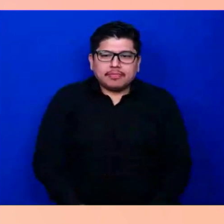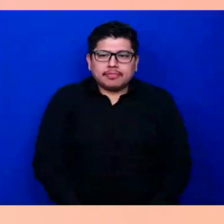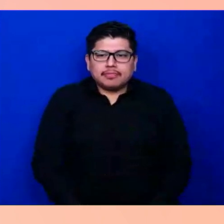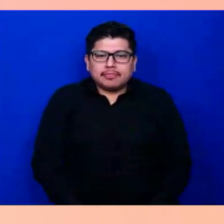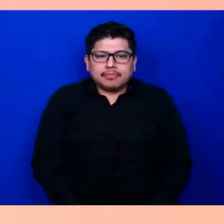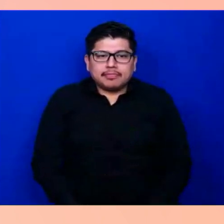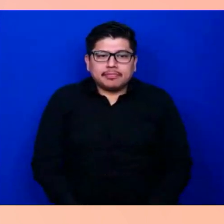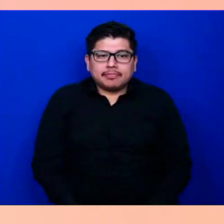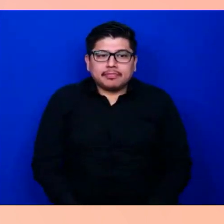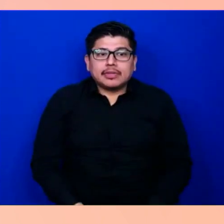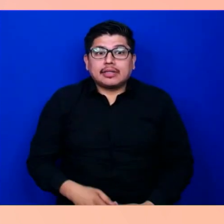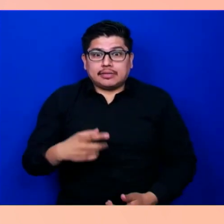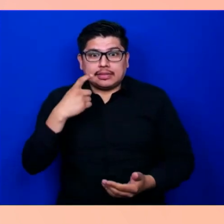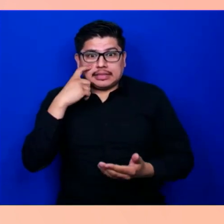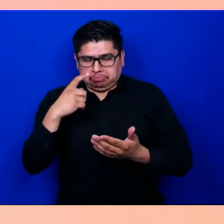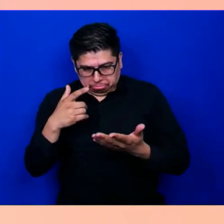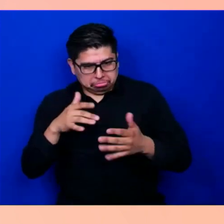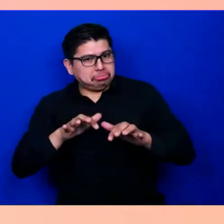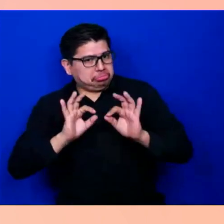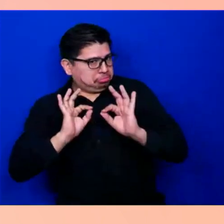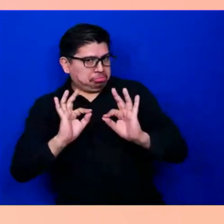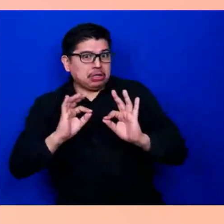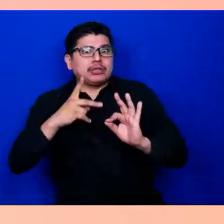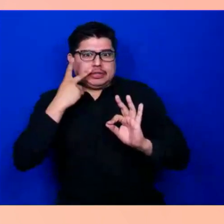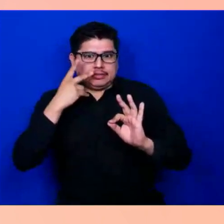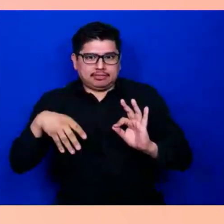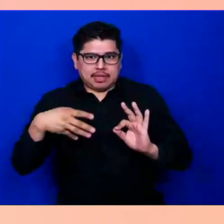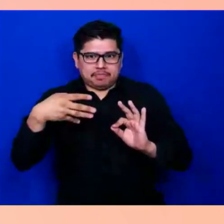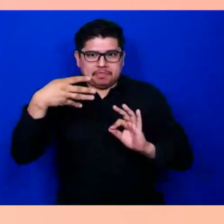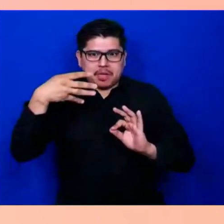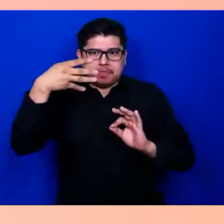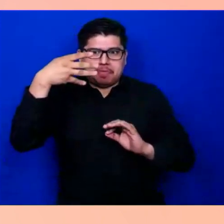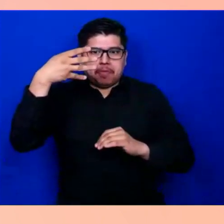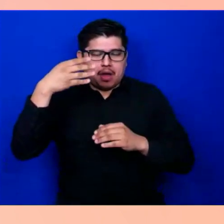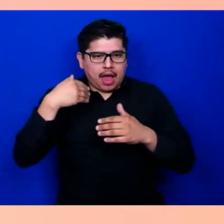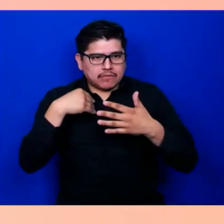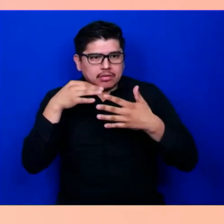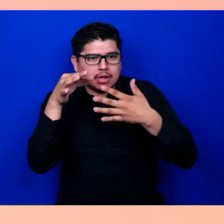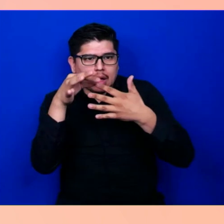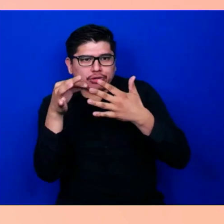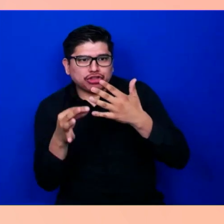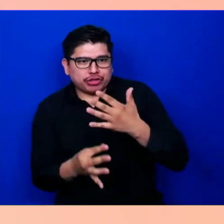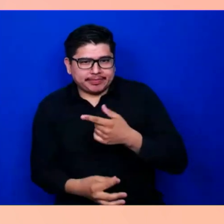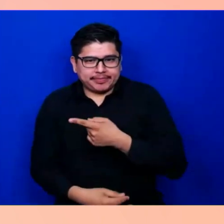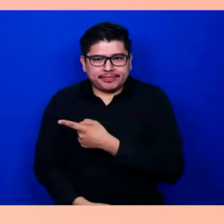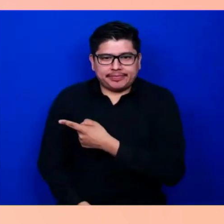It's pulling up some options and it's actually calling out where those options are from.